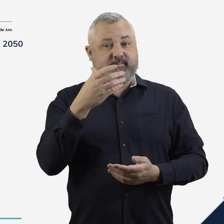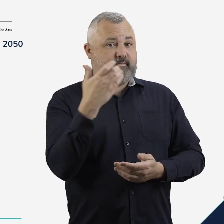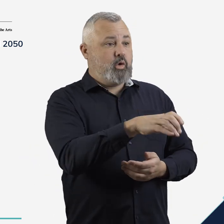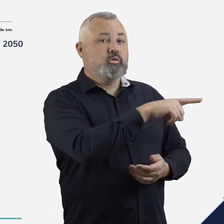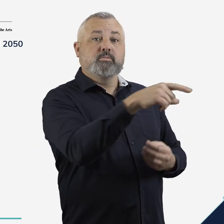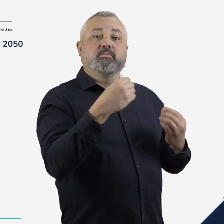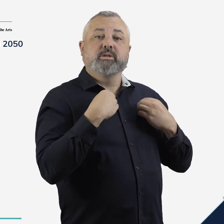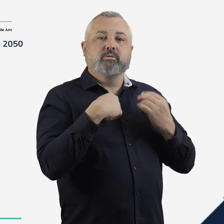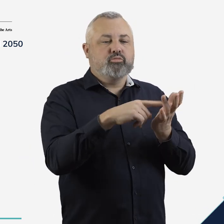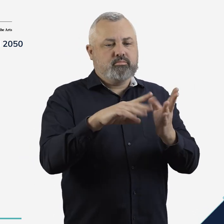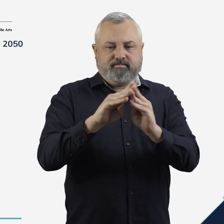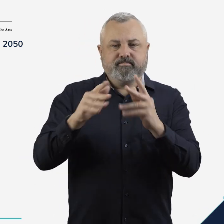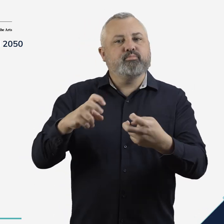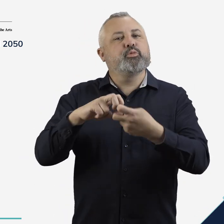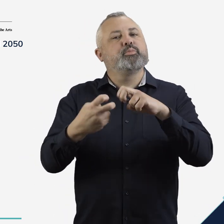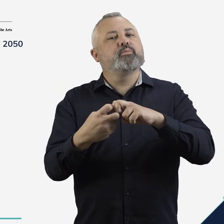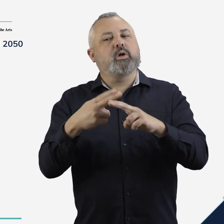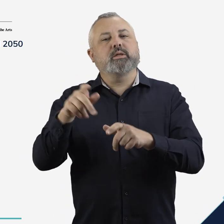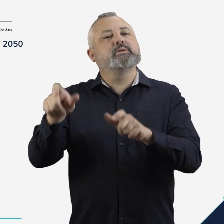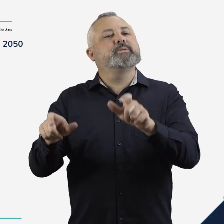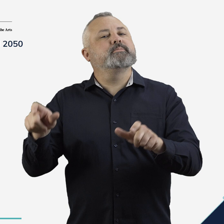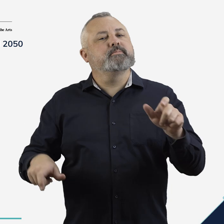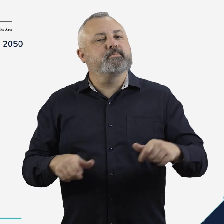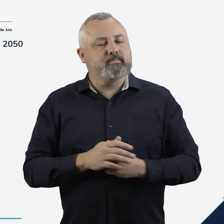direct those bodies to provide specific remedies to customers